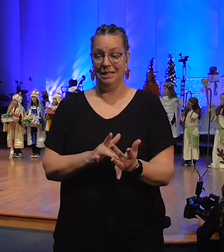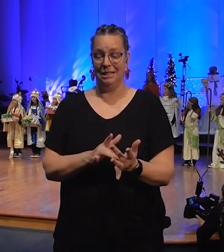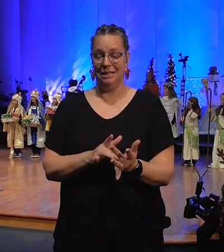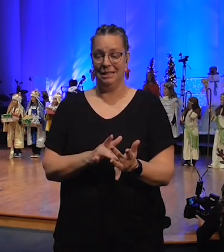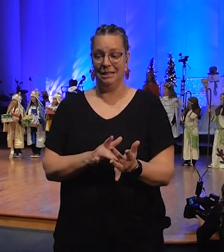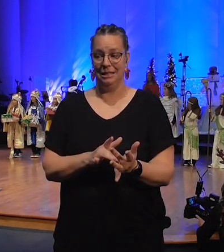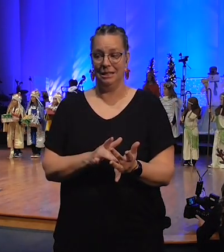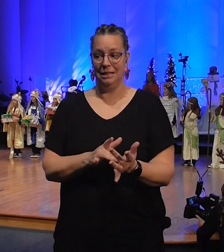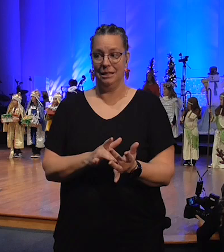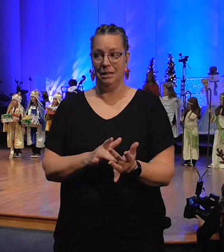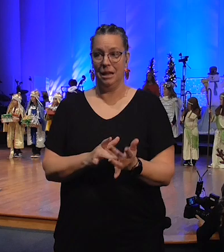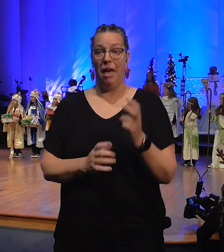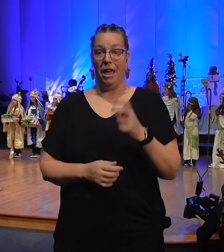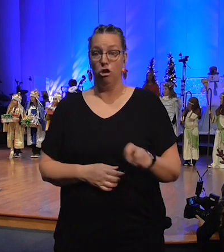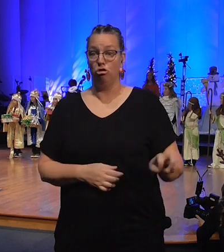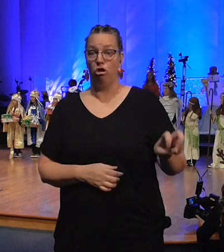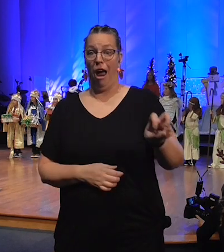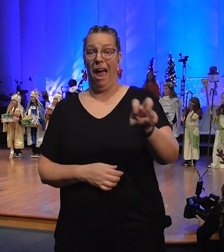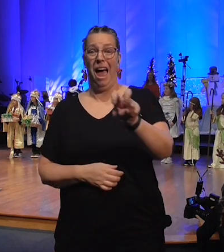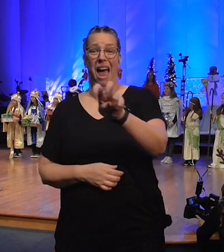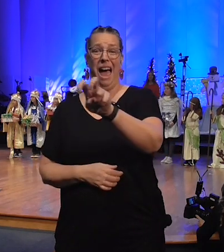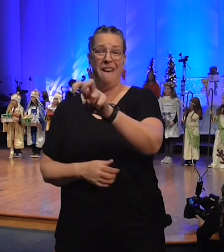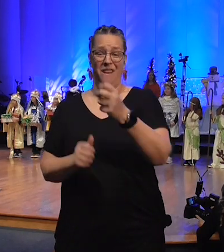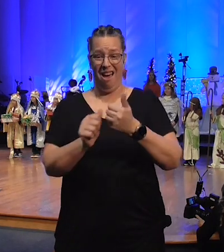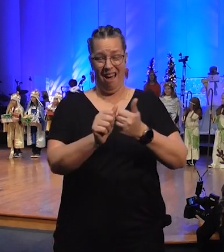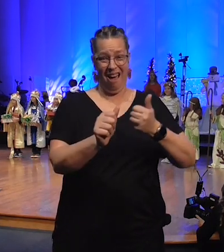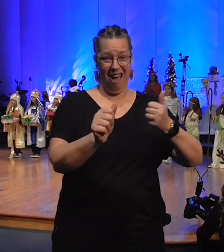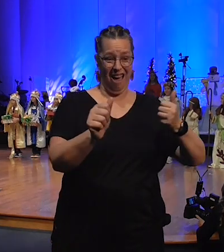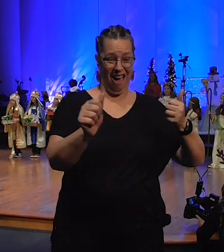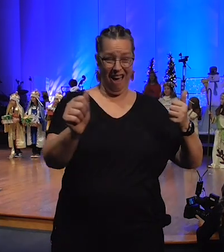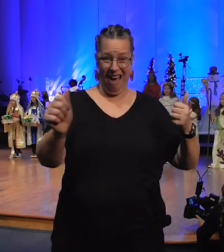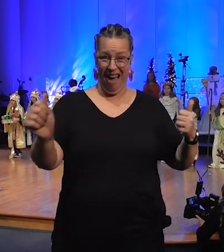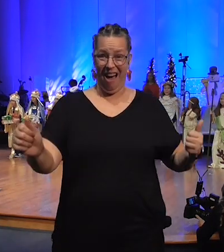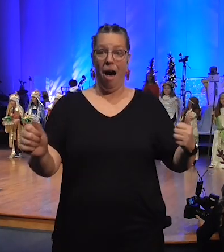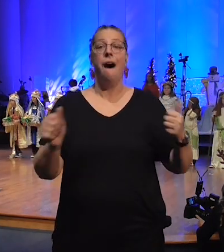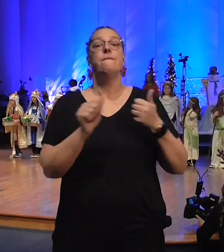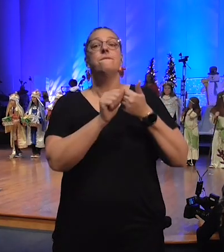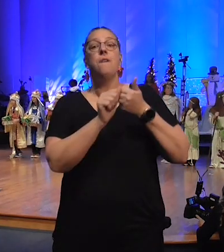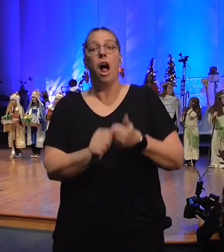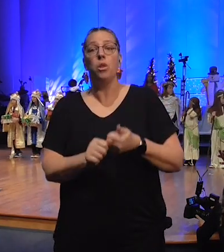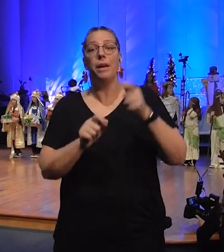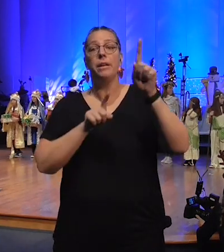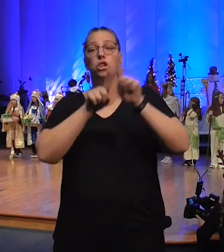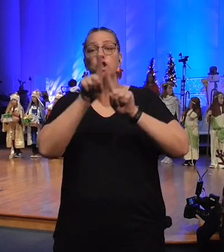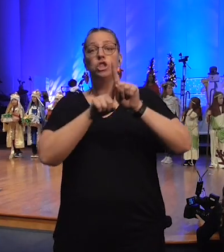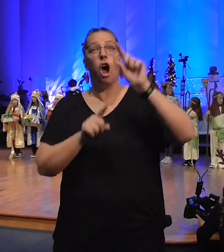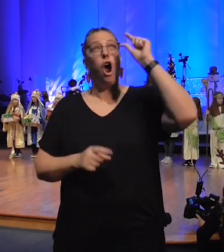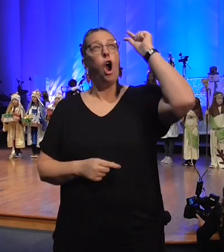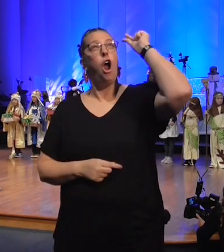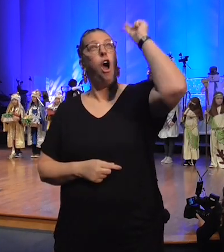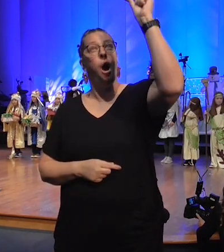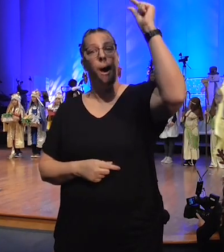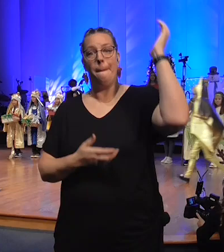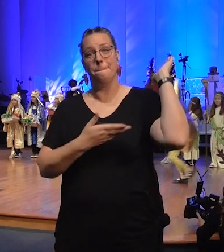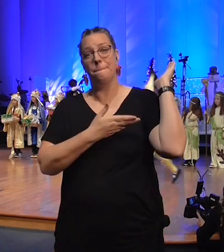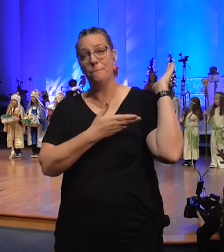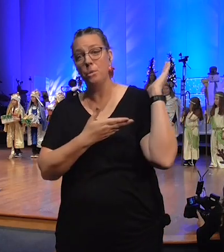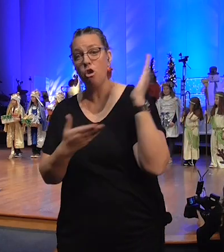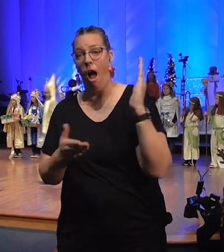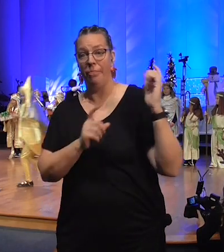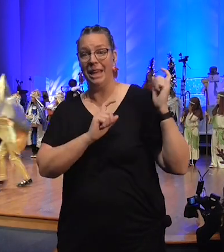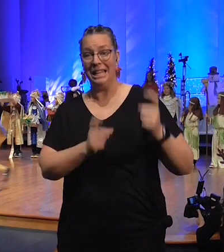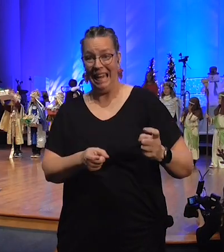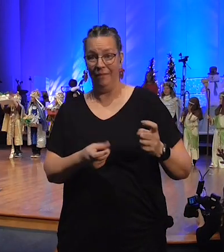Jesus they traveled many miles following a bright star that Shone high above the sky